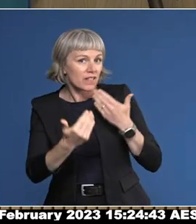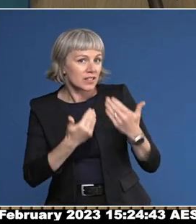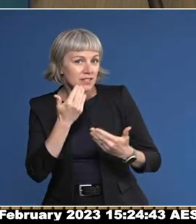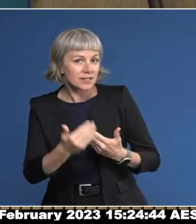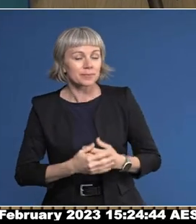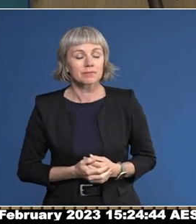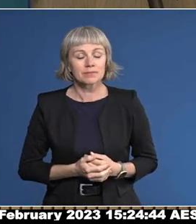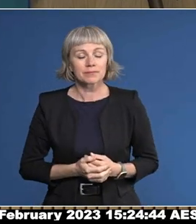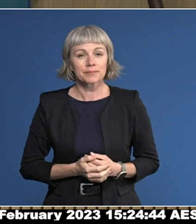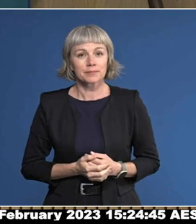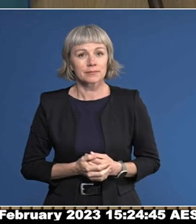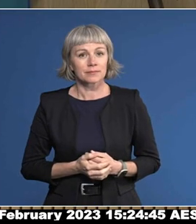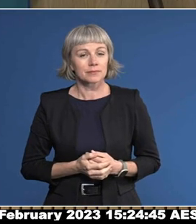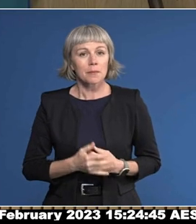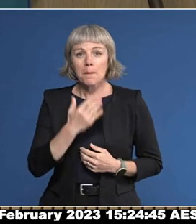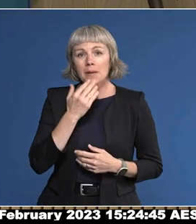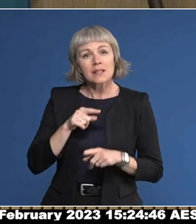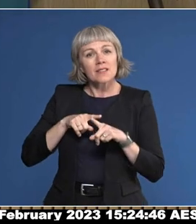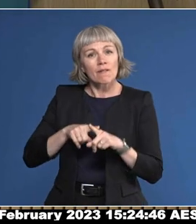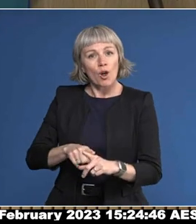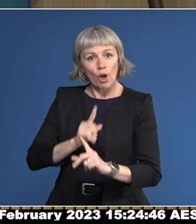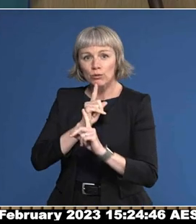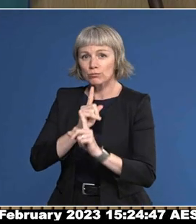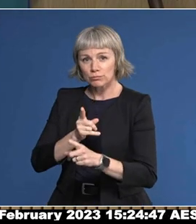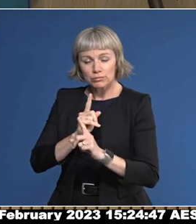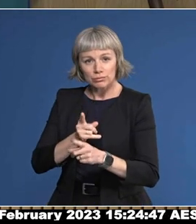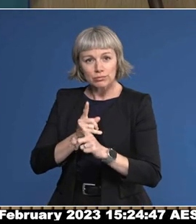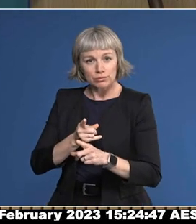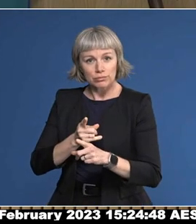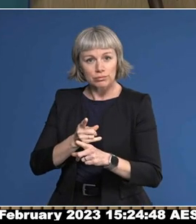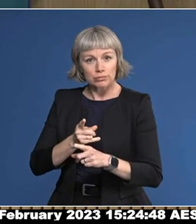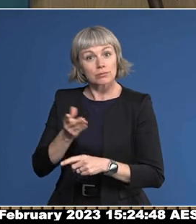If you would be good enough to follow the instructions of my Associate, she will administer the affirmation to you.